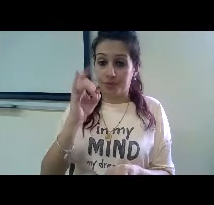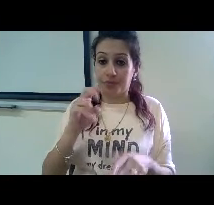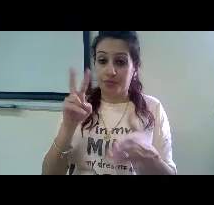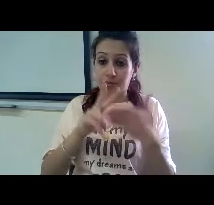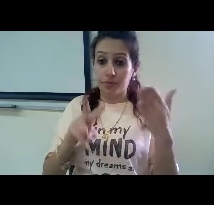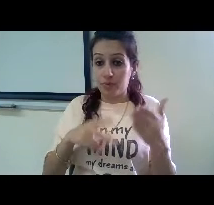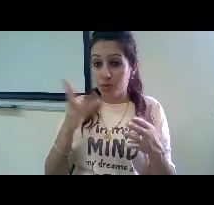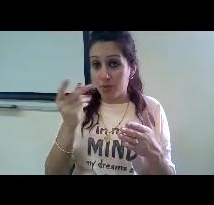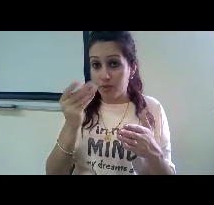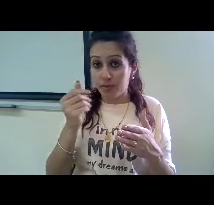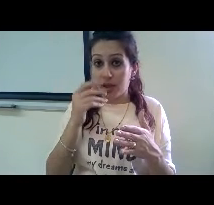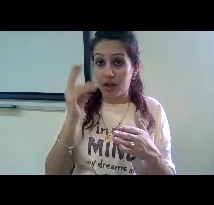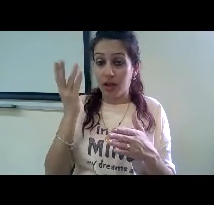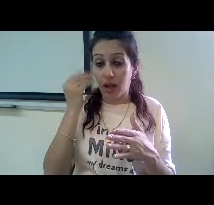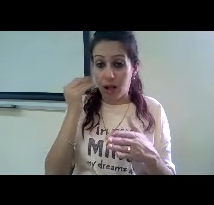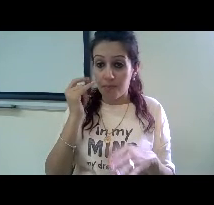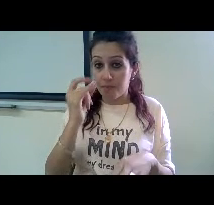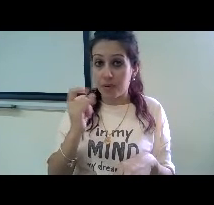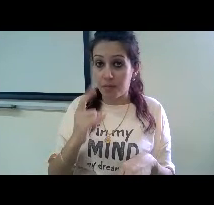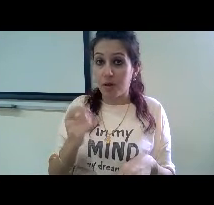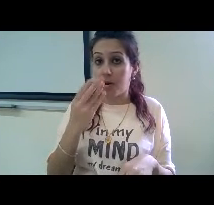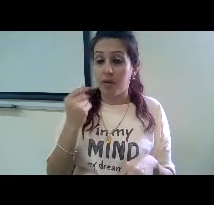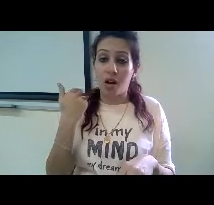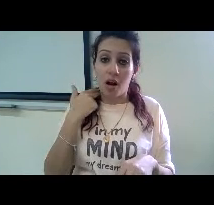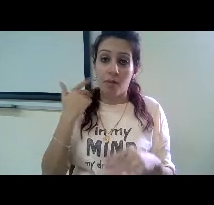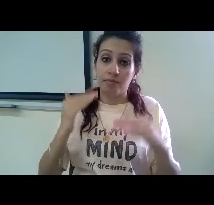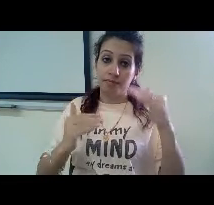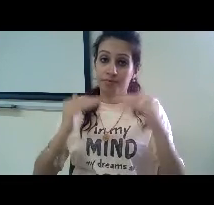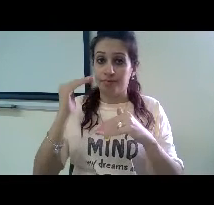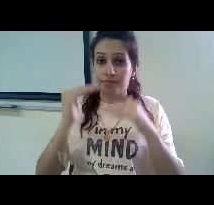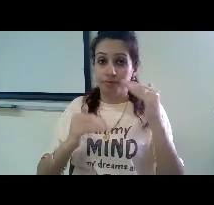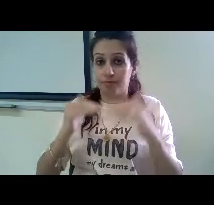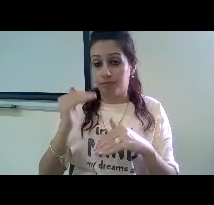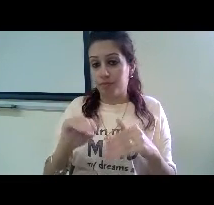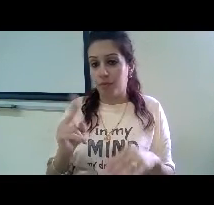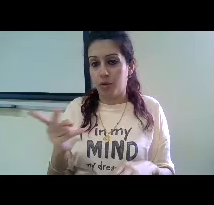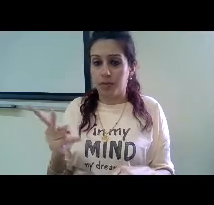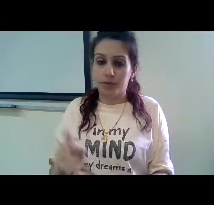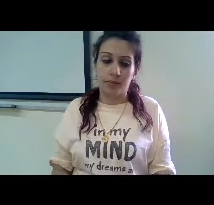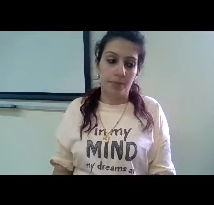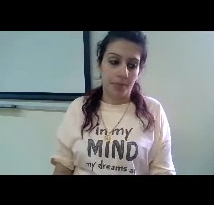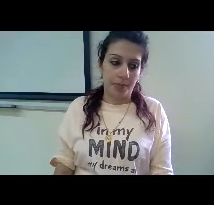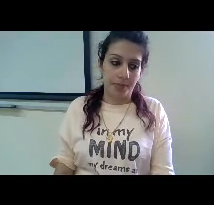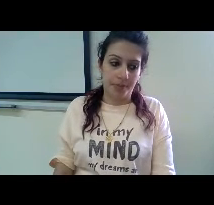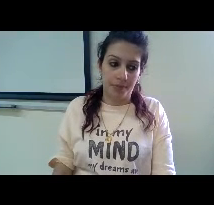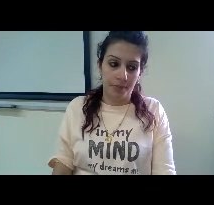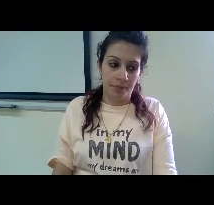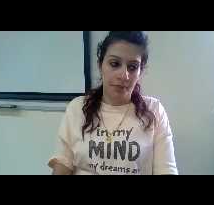And what is even more frightening? Thirty seven percent of them do not match their very basic maths.